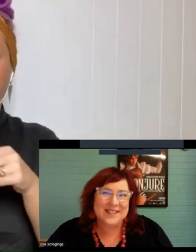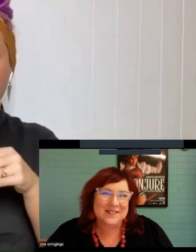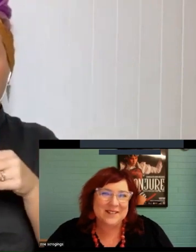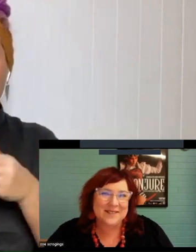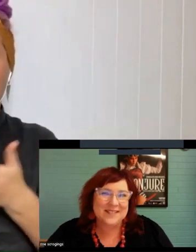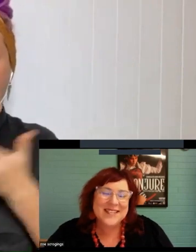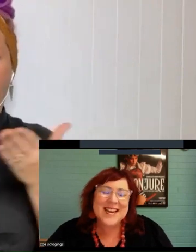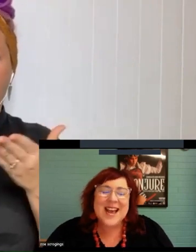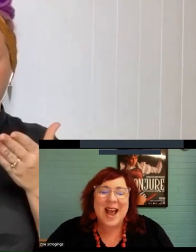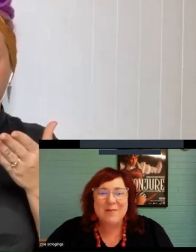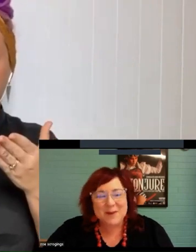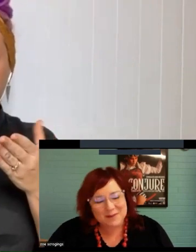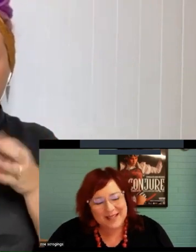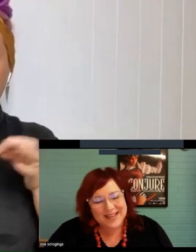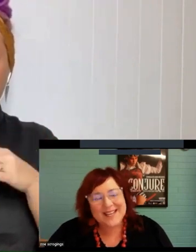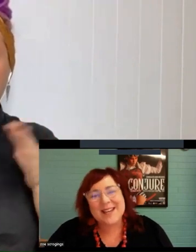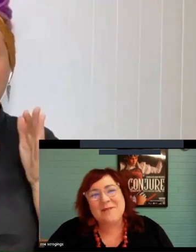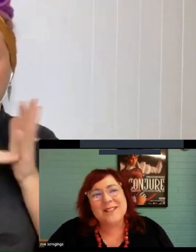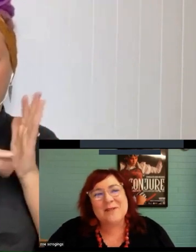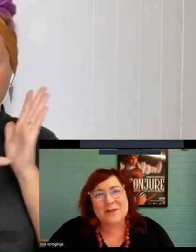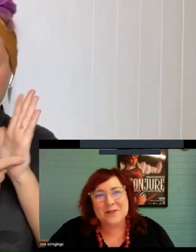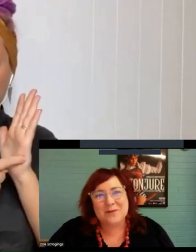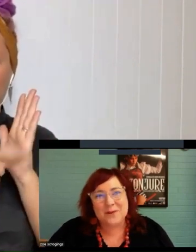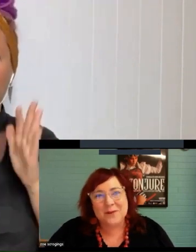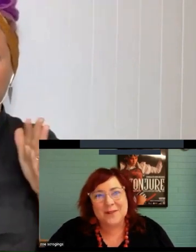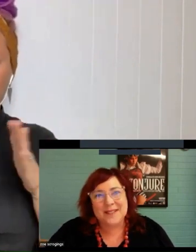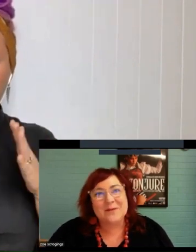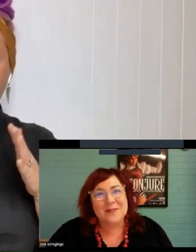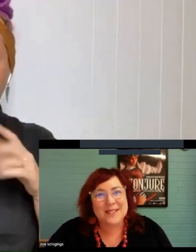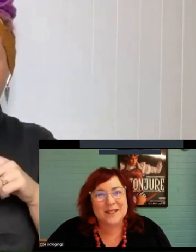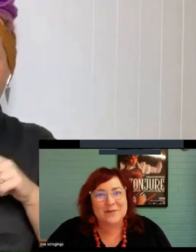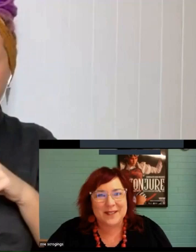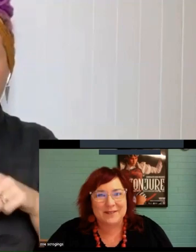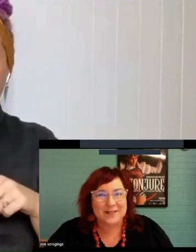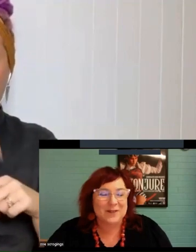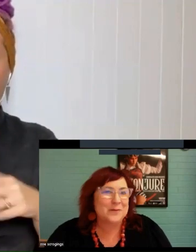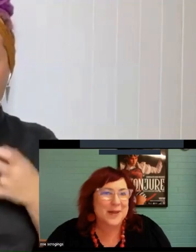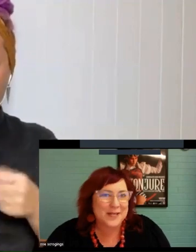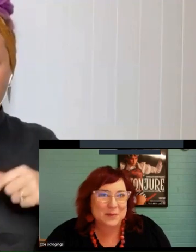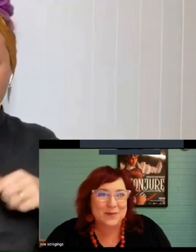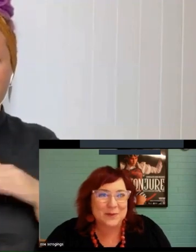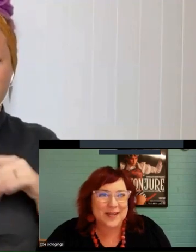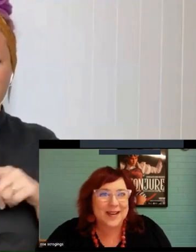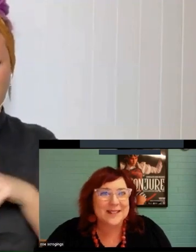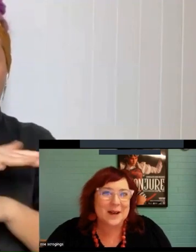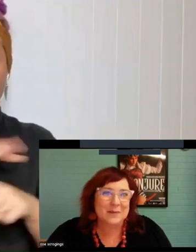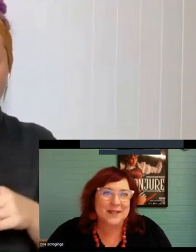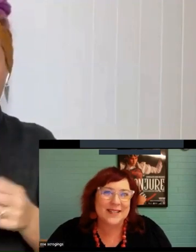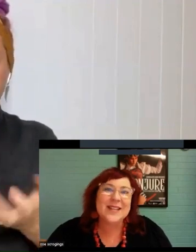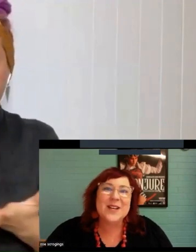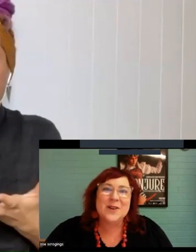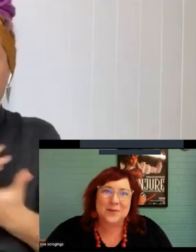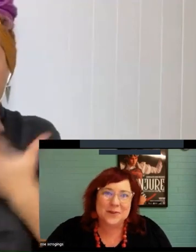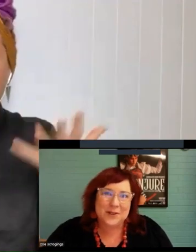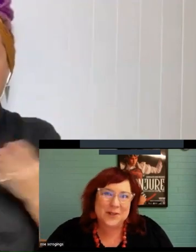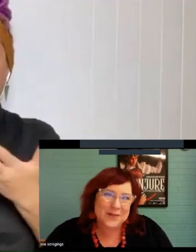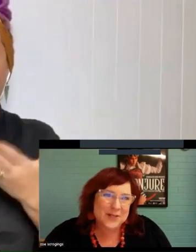Territory. And we play a really crucial role in a region where there is no major performing arts company, or tertiary